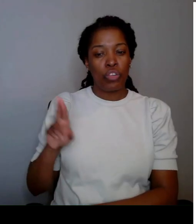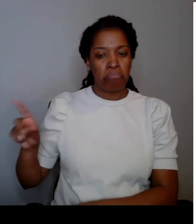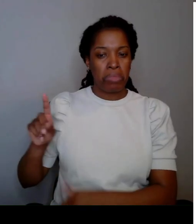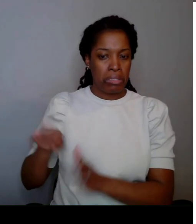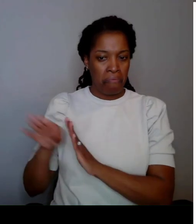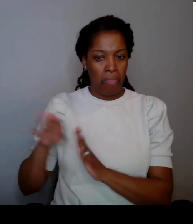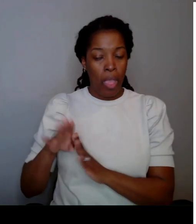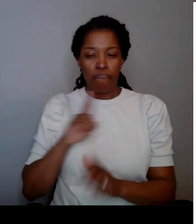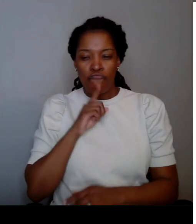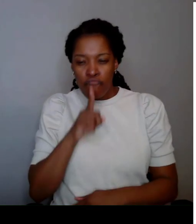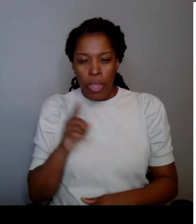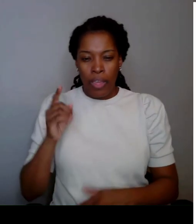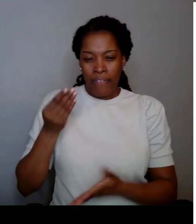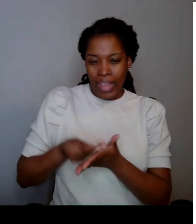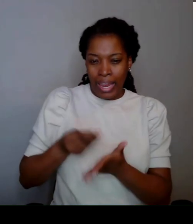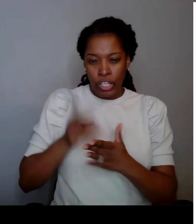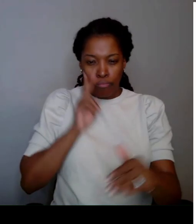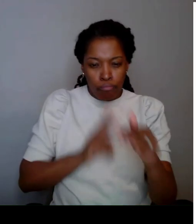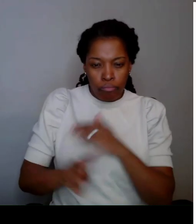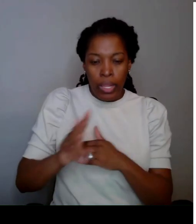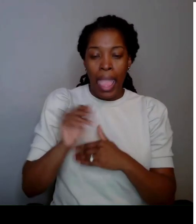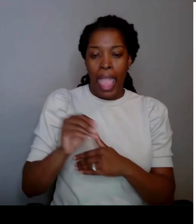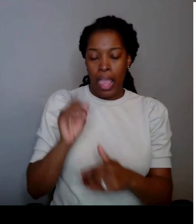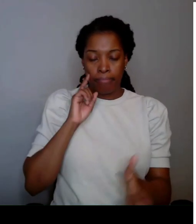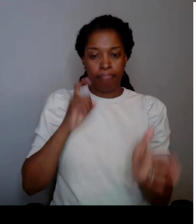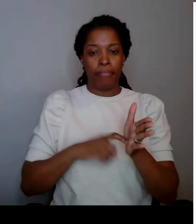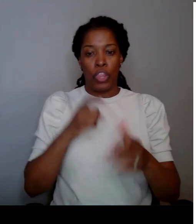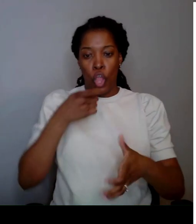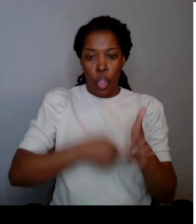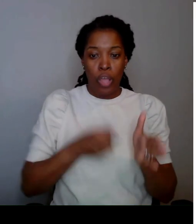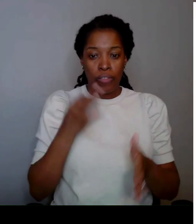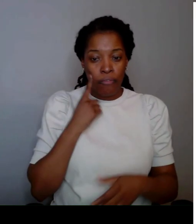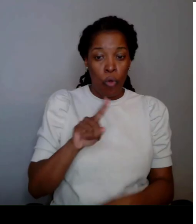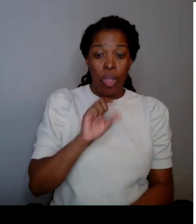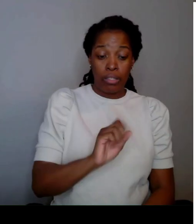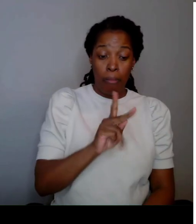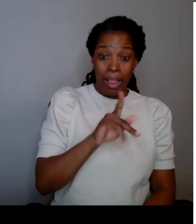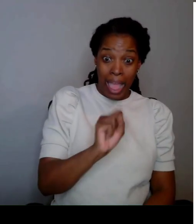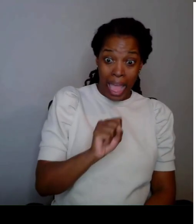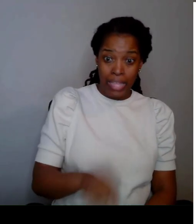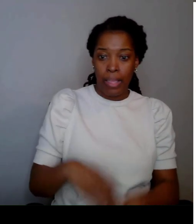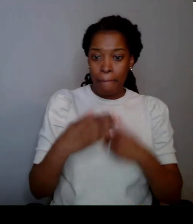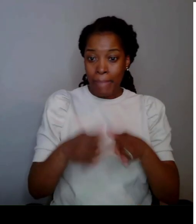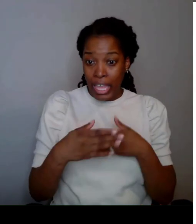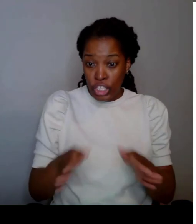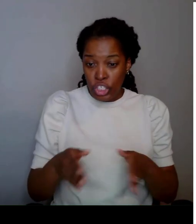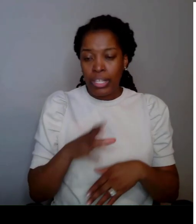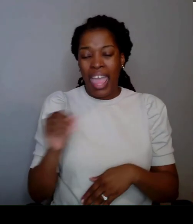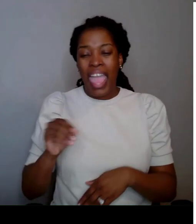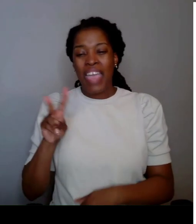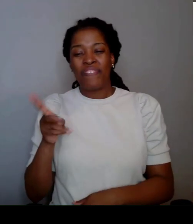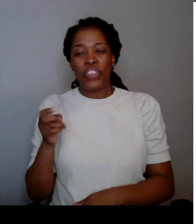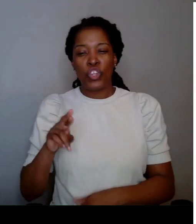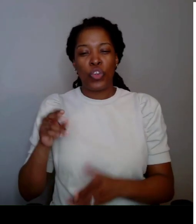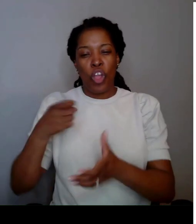packaging and vendor fees for local markets. The startup costs fell into Level 2 funding and after a DVR review,